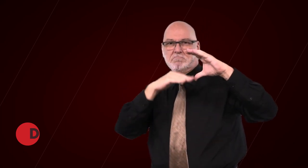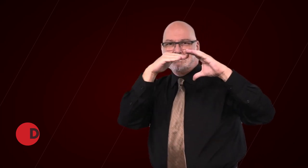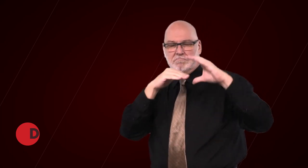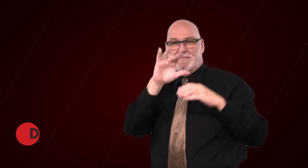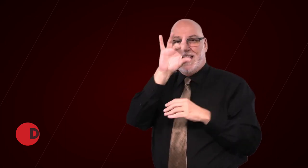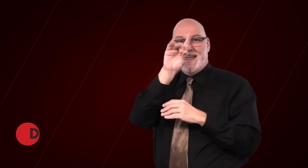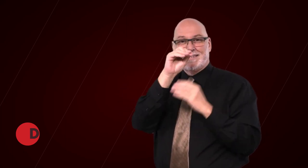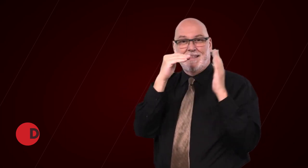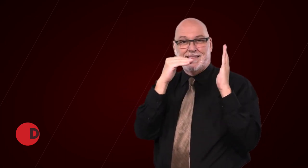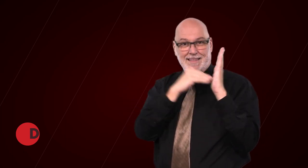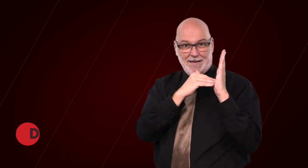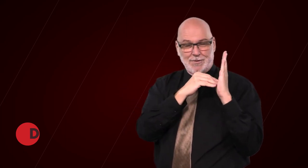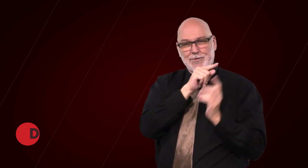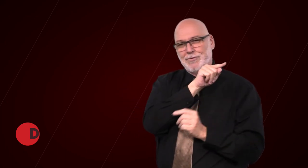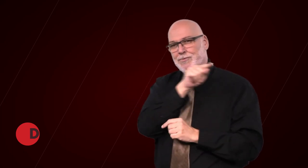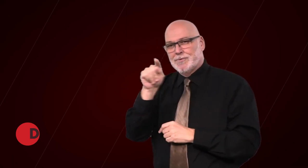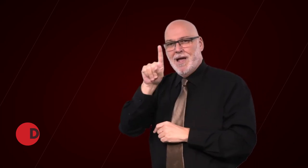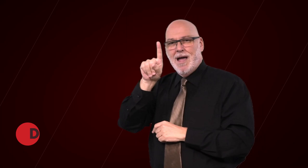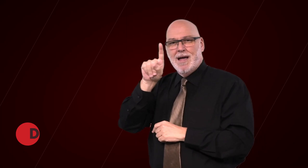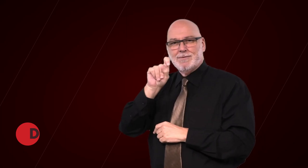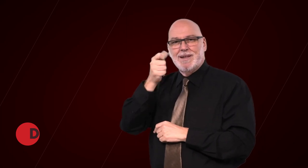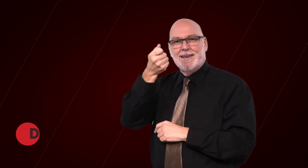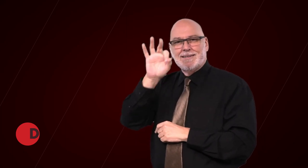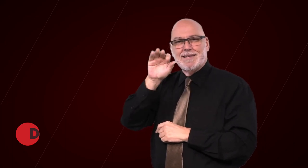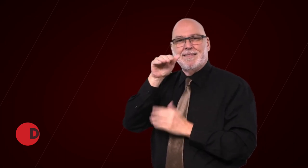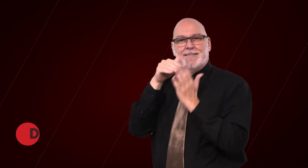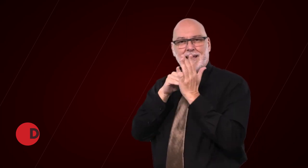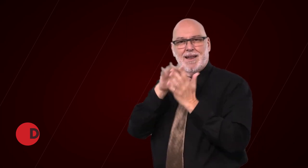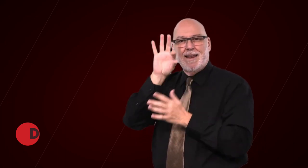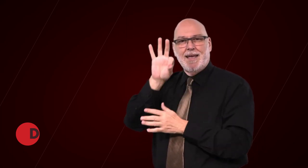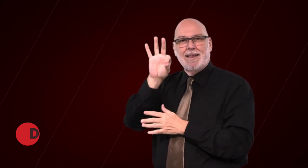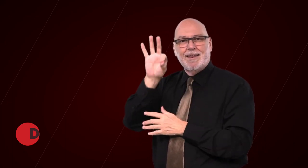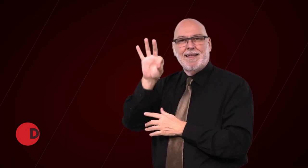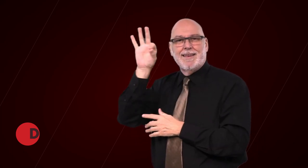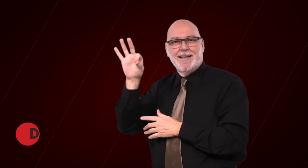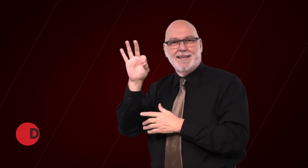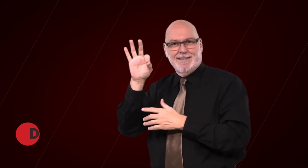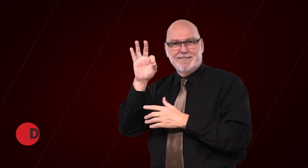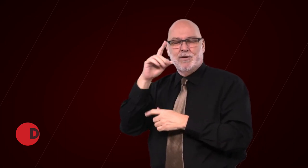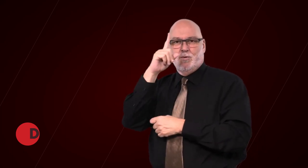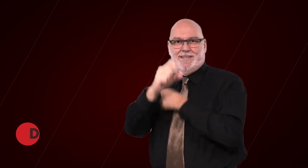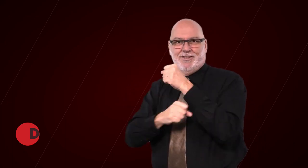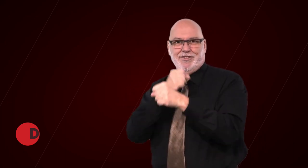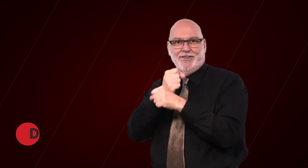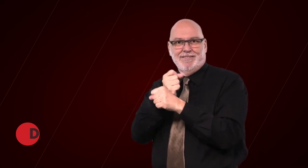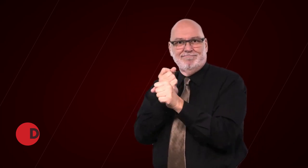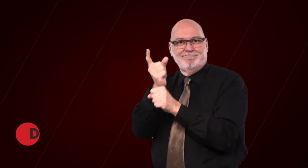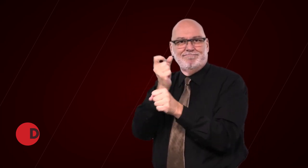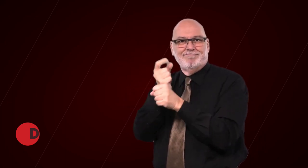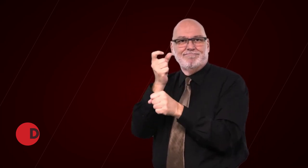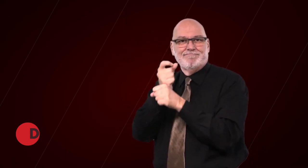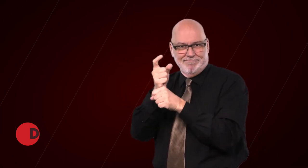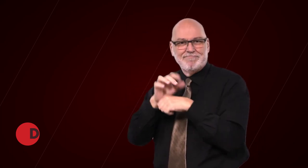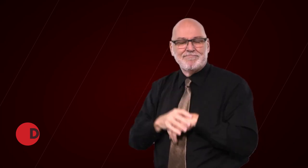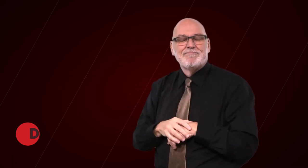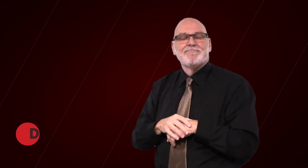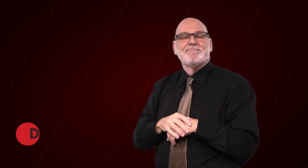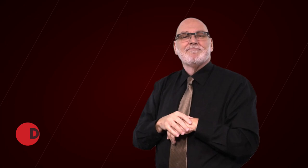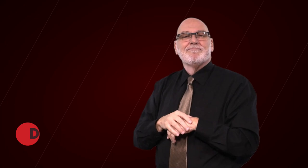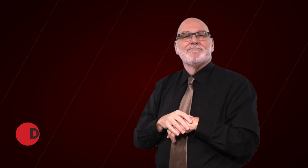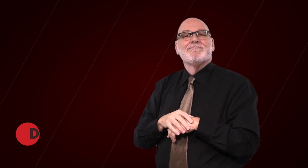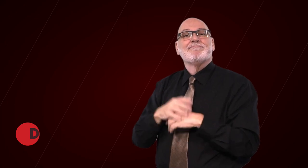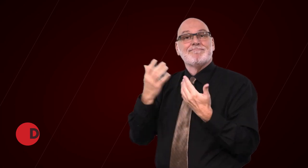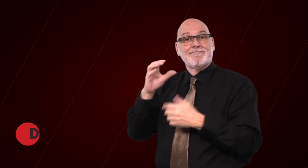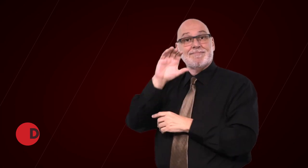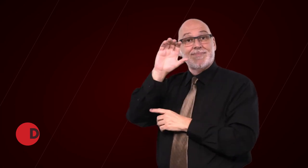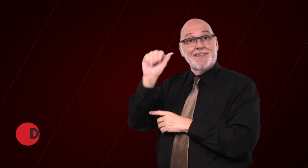between $80,000 - 119,999 per year.